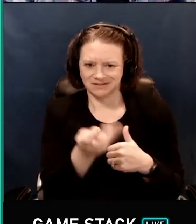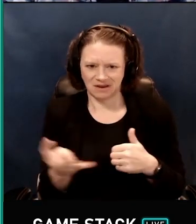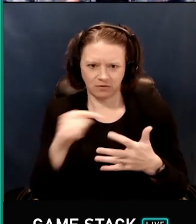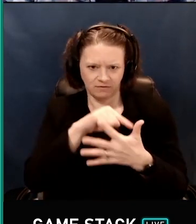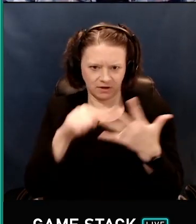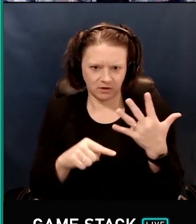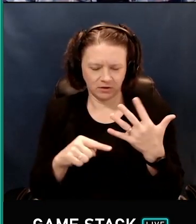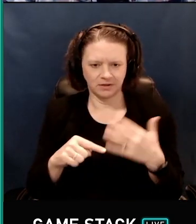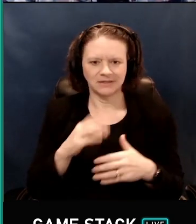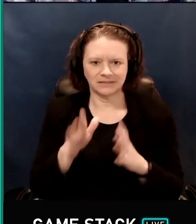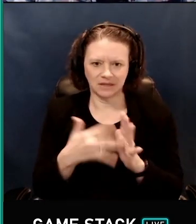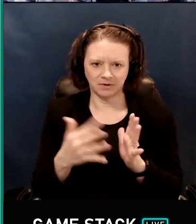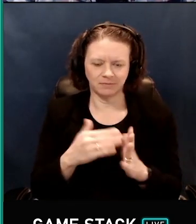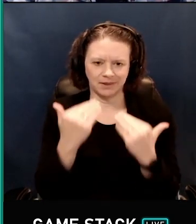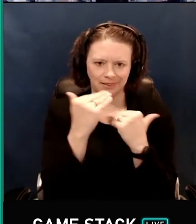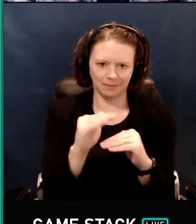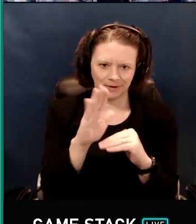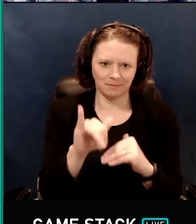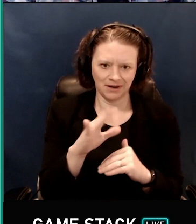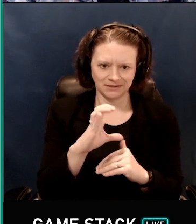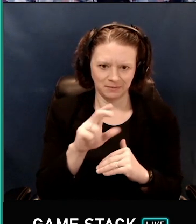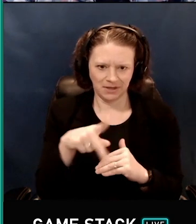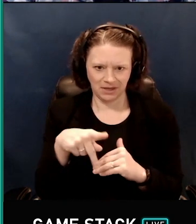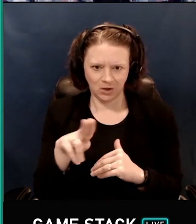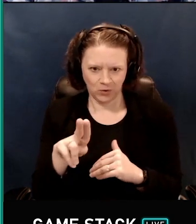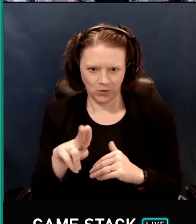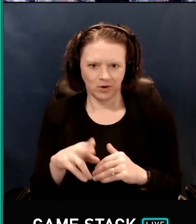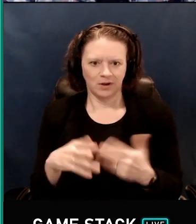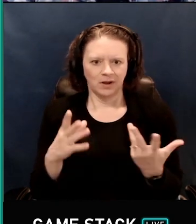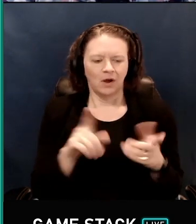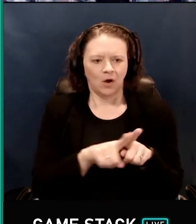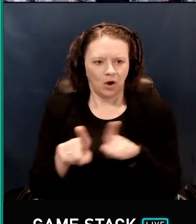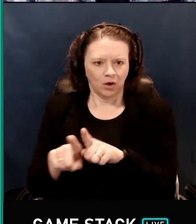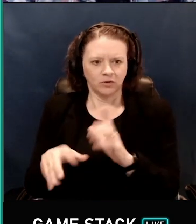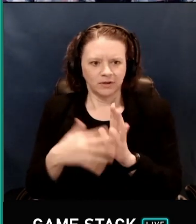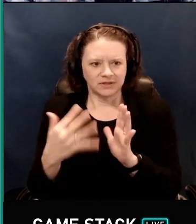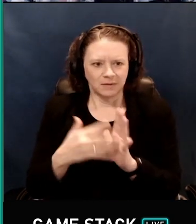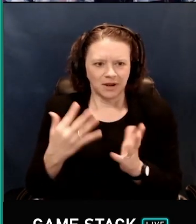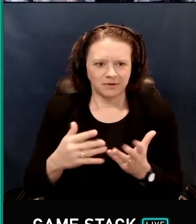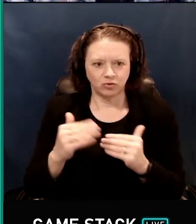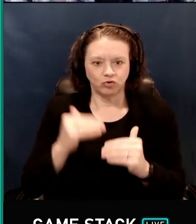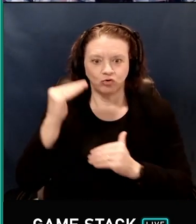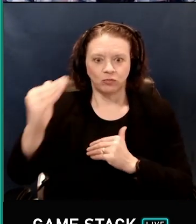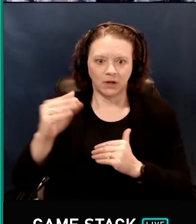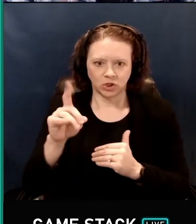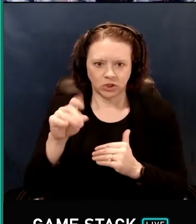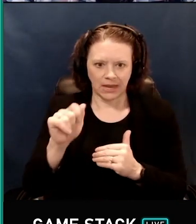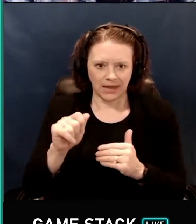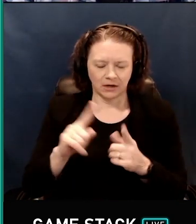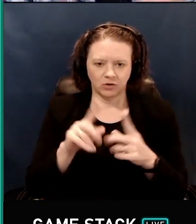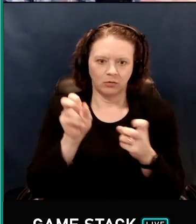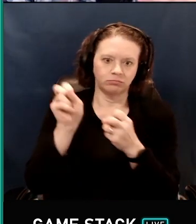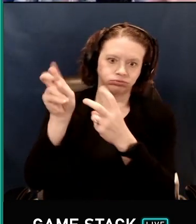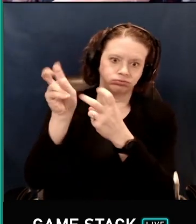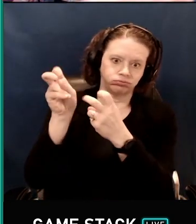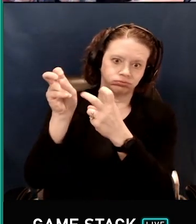The paradigm that we're using to actually load the textures or other assets is another one, and it boils down to essentially taking too